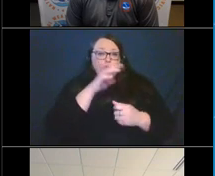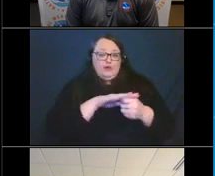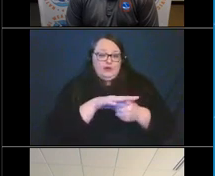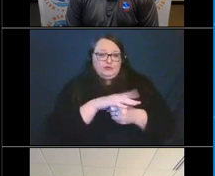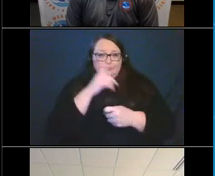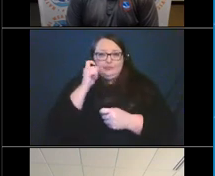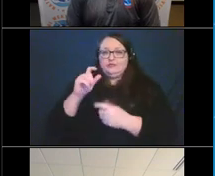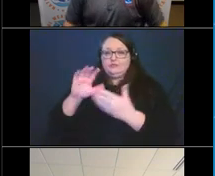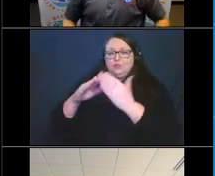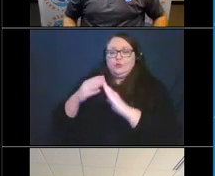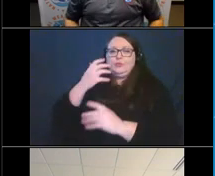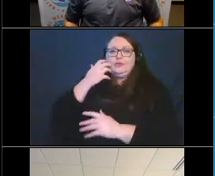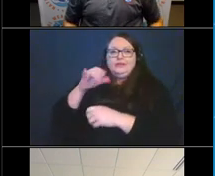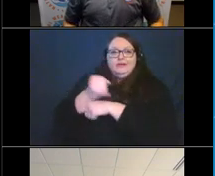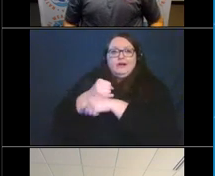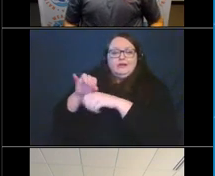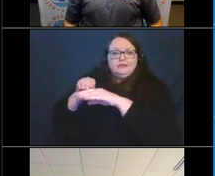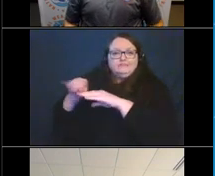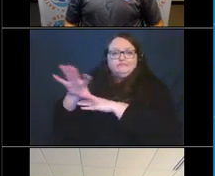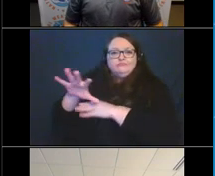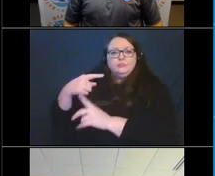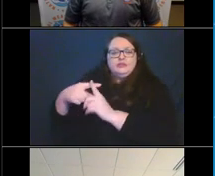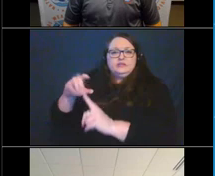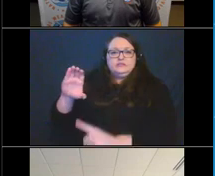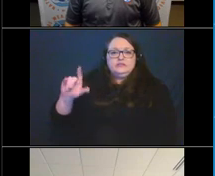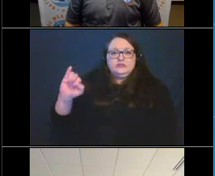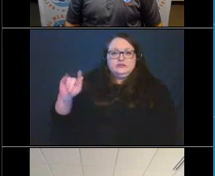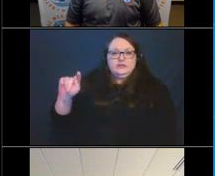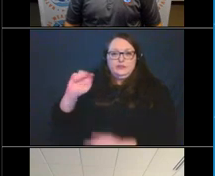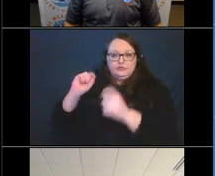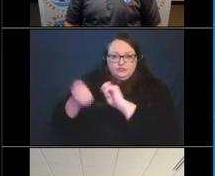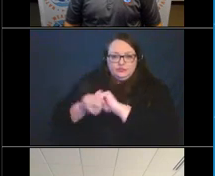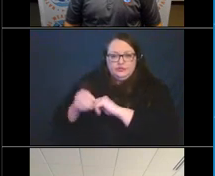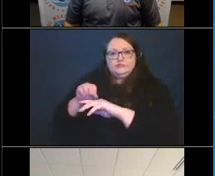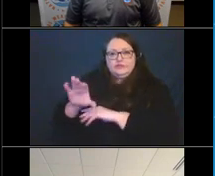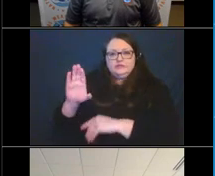along with climate change that is affecting, you know, their climate record. So there are some of